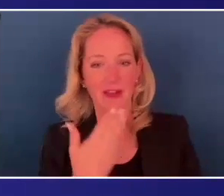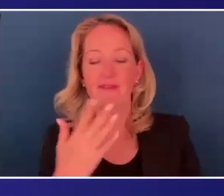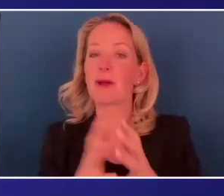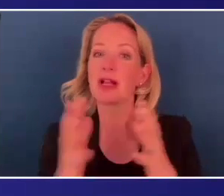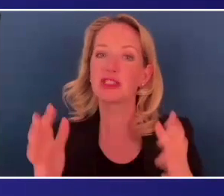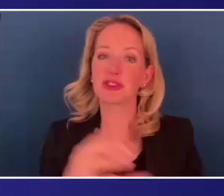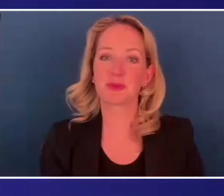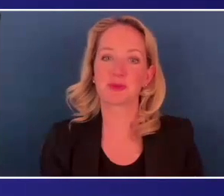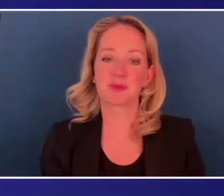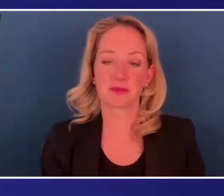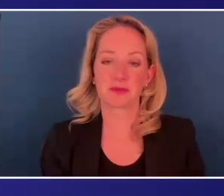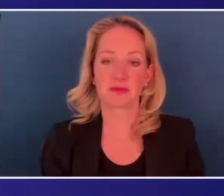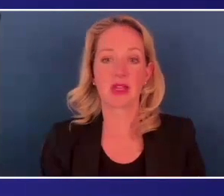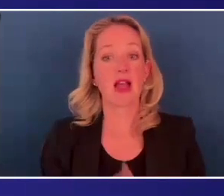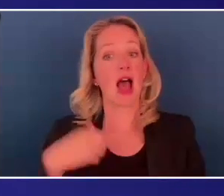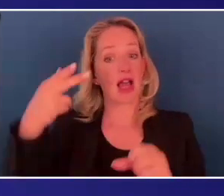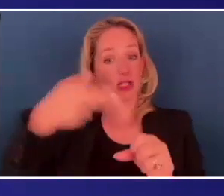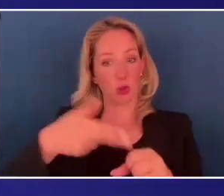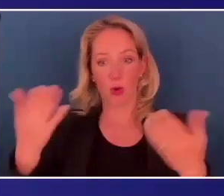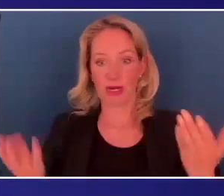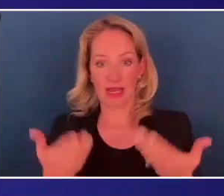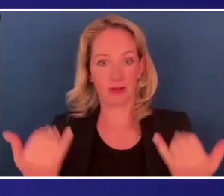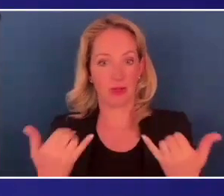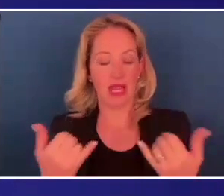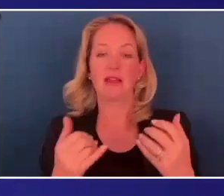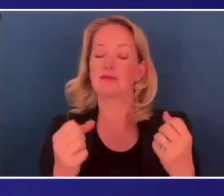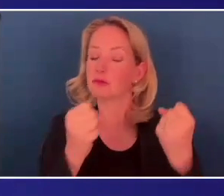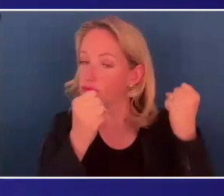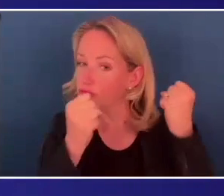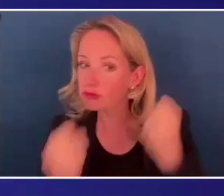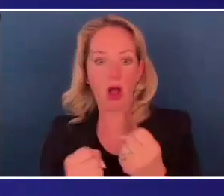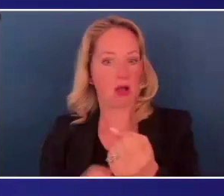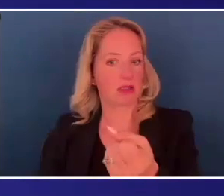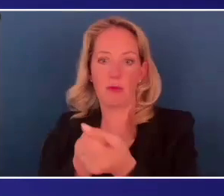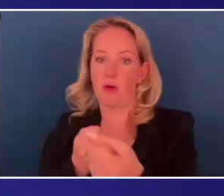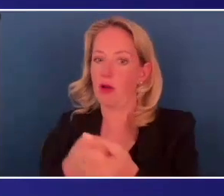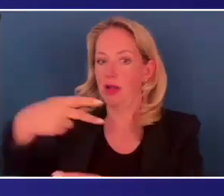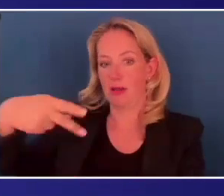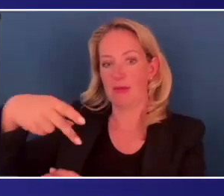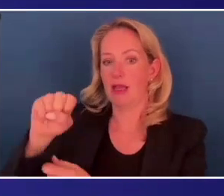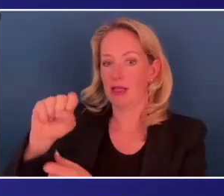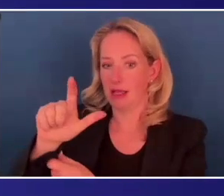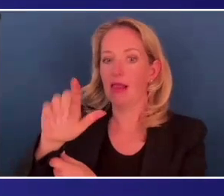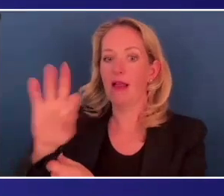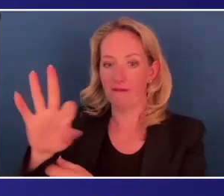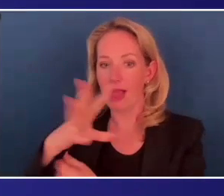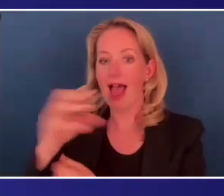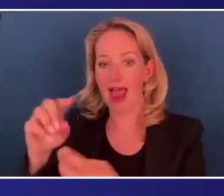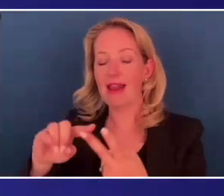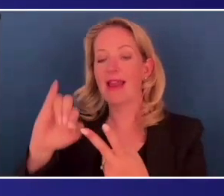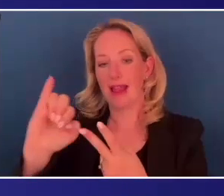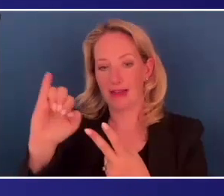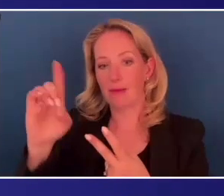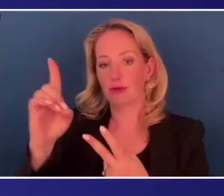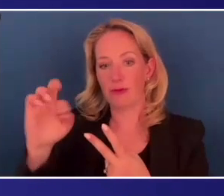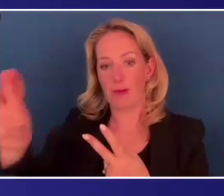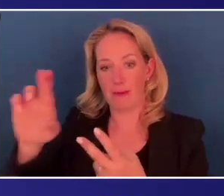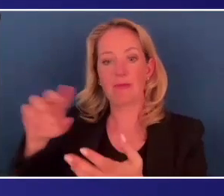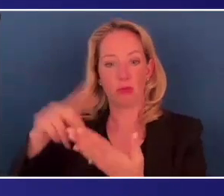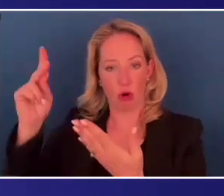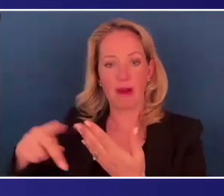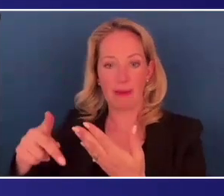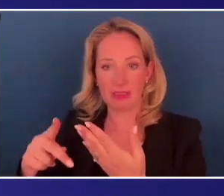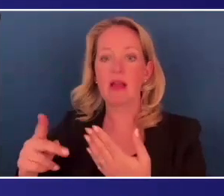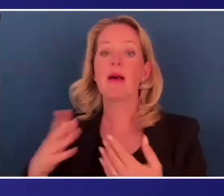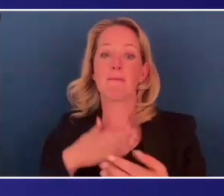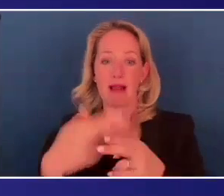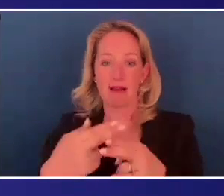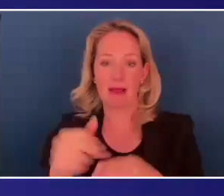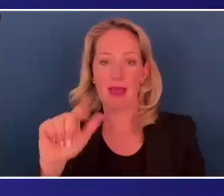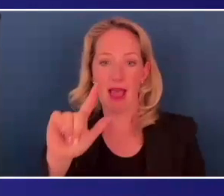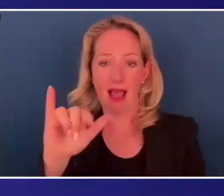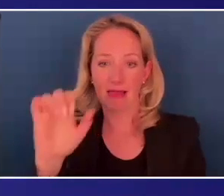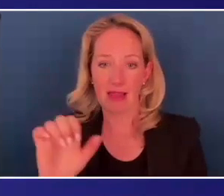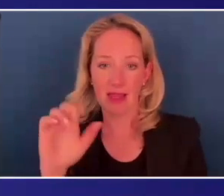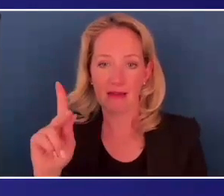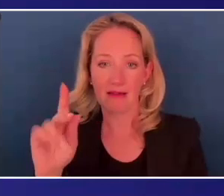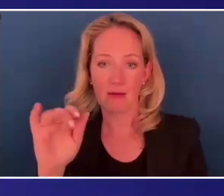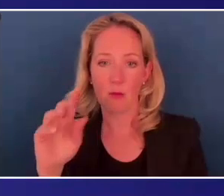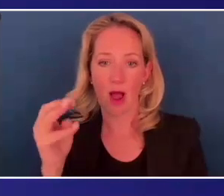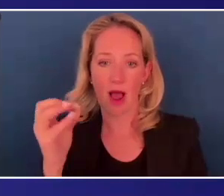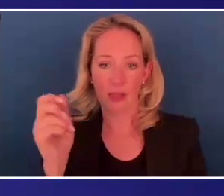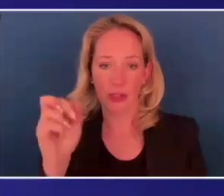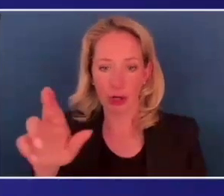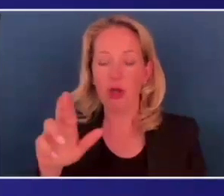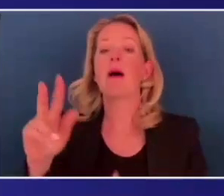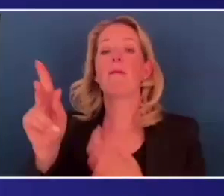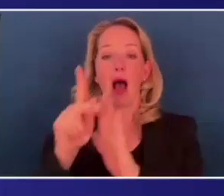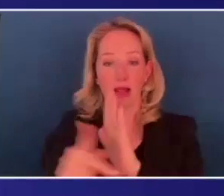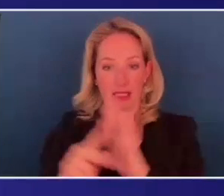My name is Ali Klan Weiner. I'm a policy researcher, public program evaluator and current PhD student.